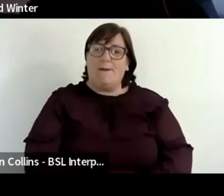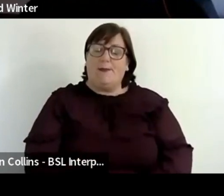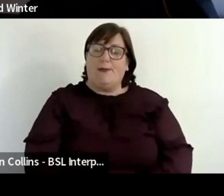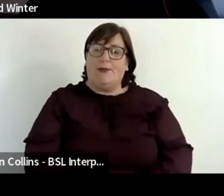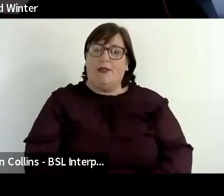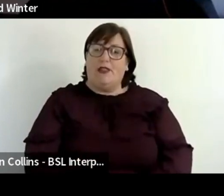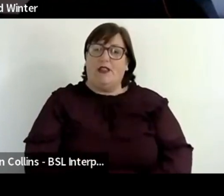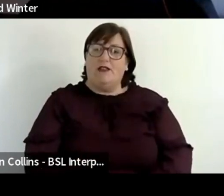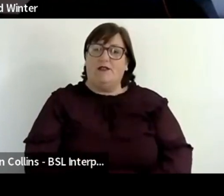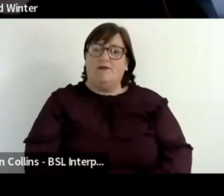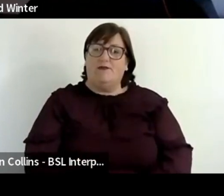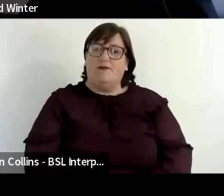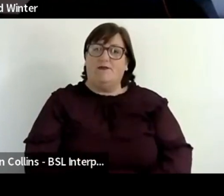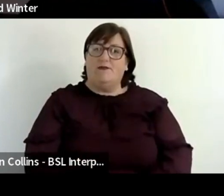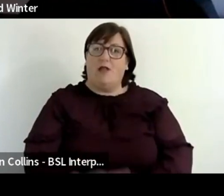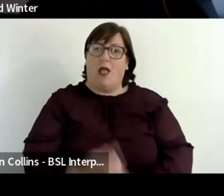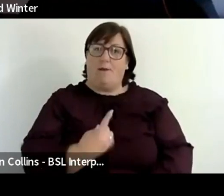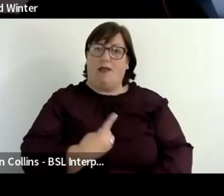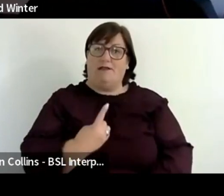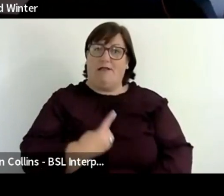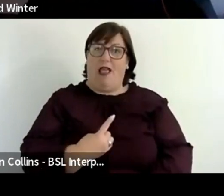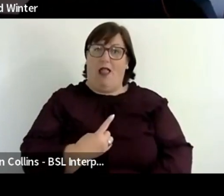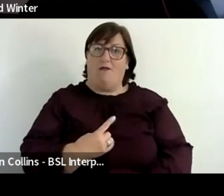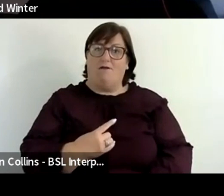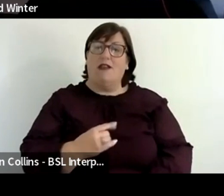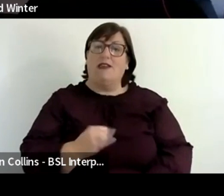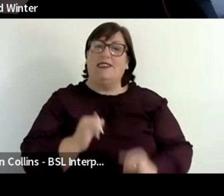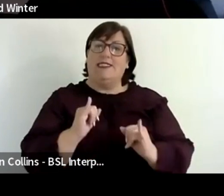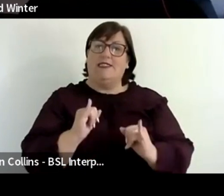I am severely deaf, I use a hearing aid on